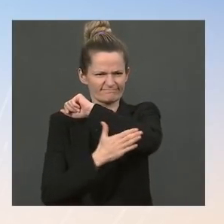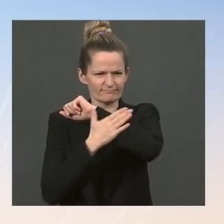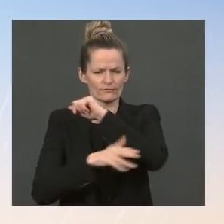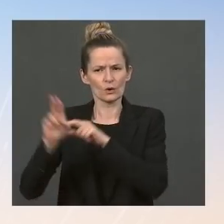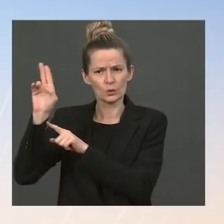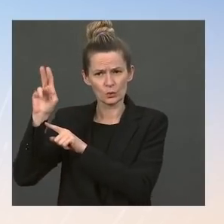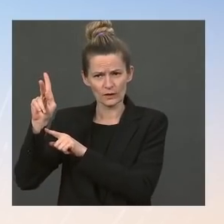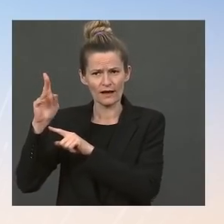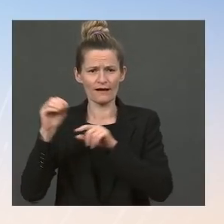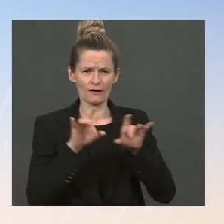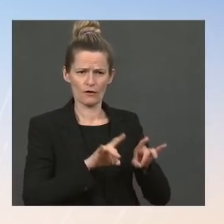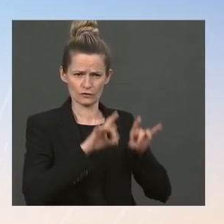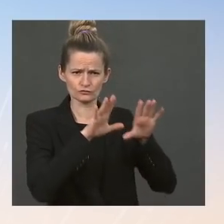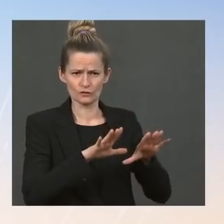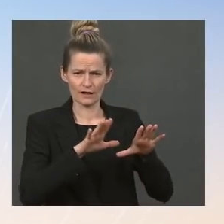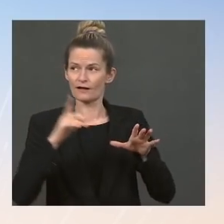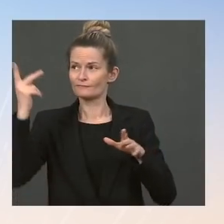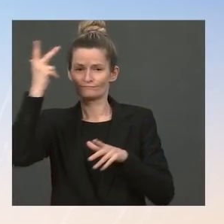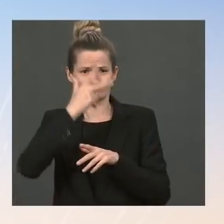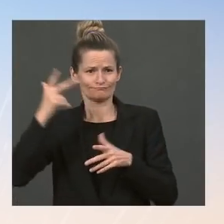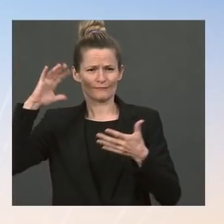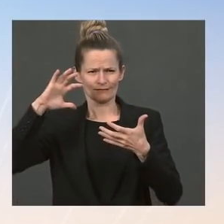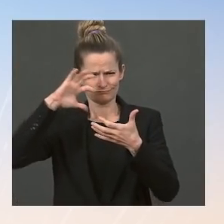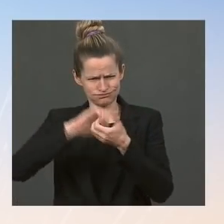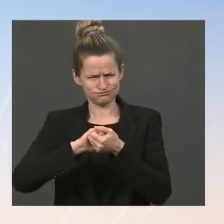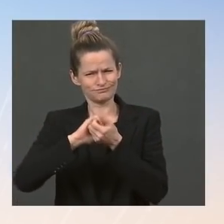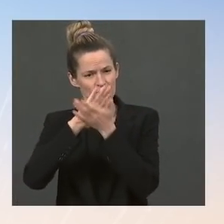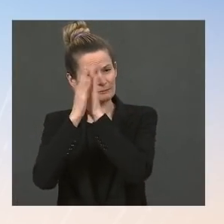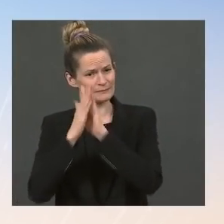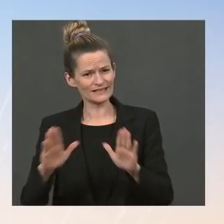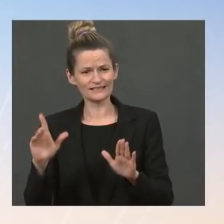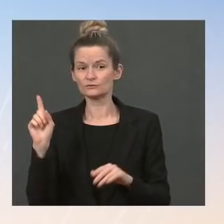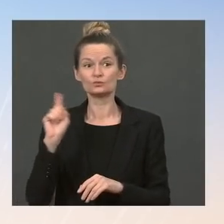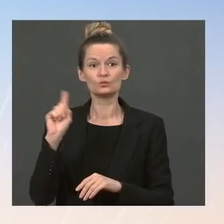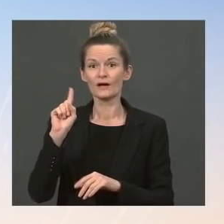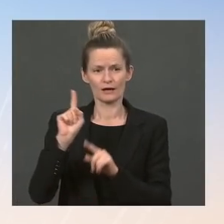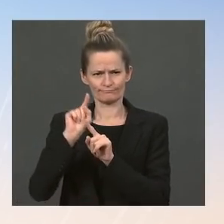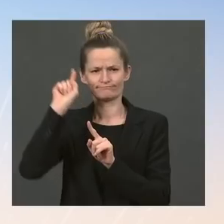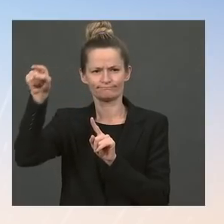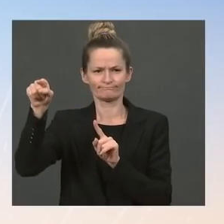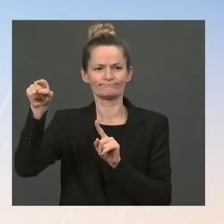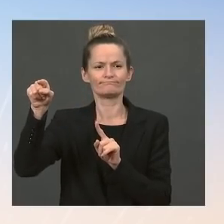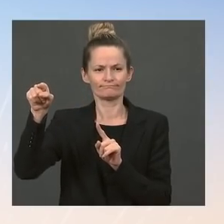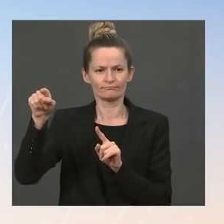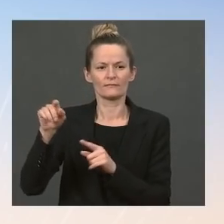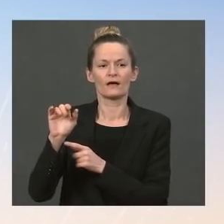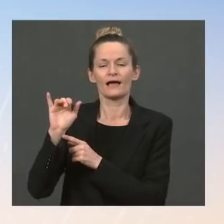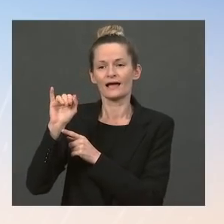to ensure peace and stability in the Indo-Pacific. It demonstrates our commitment to revitalizing our alliances and strengthening them